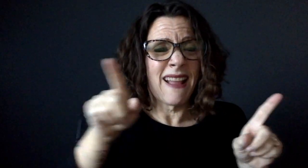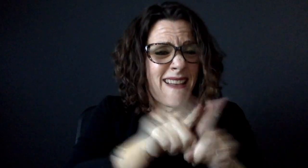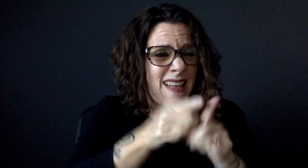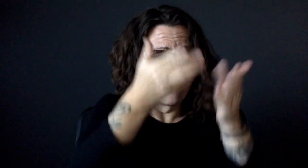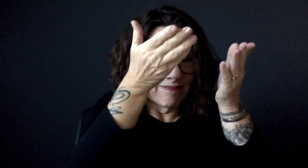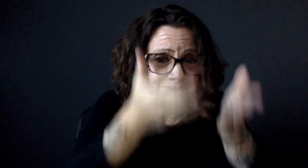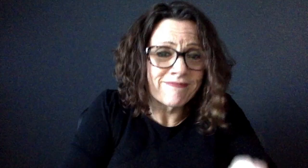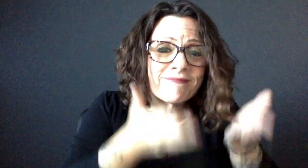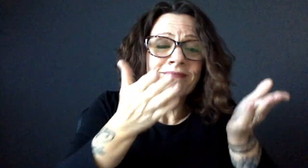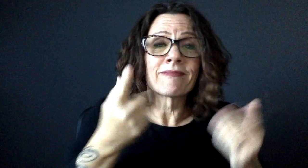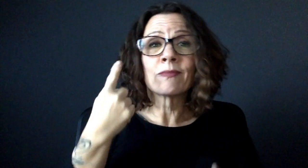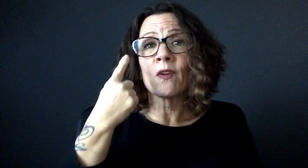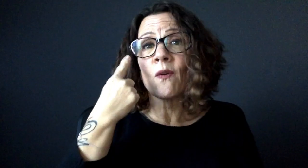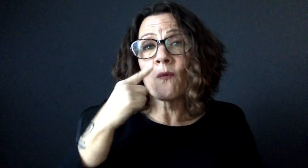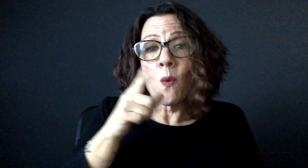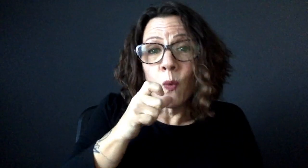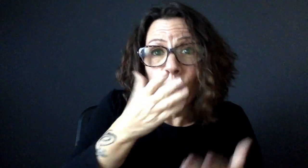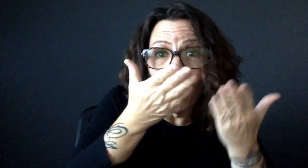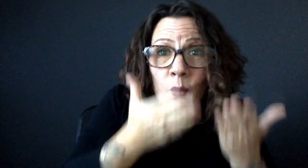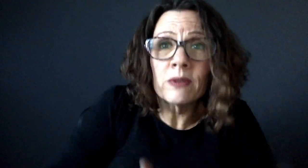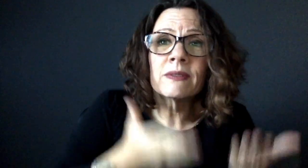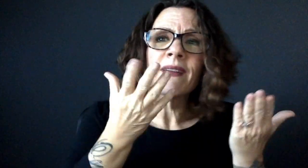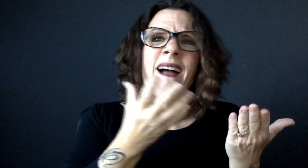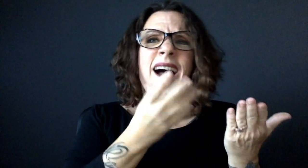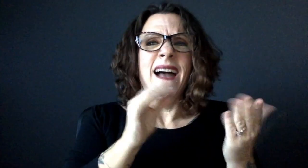as they are, for who they are,